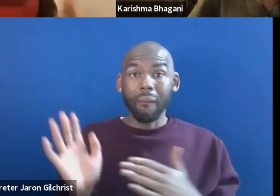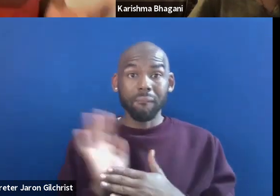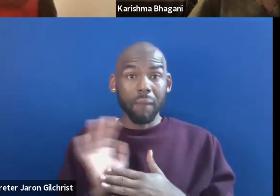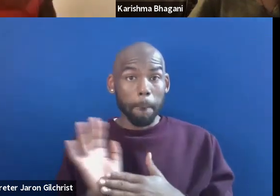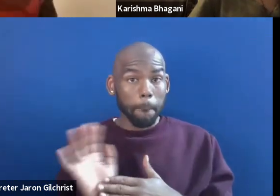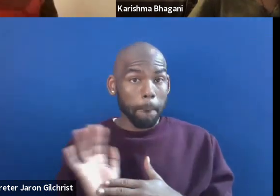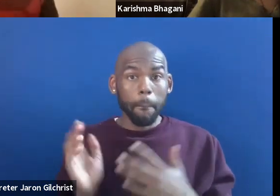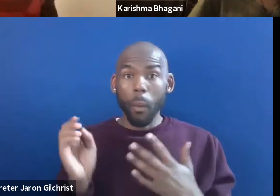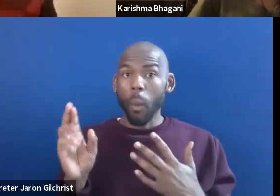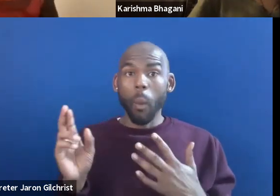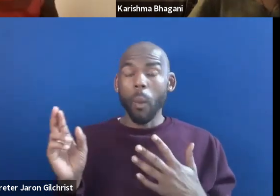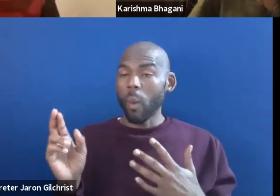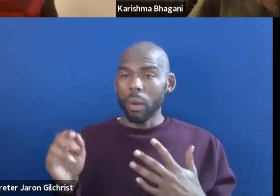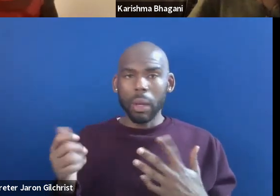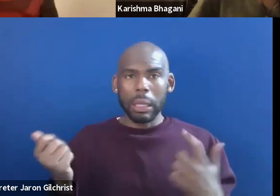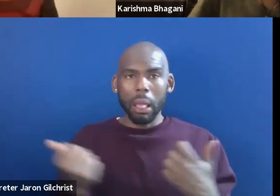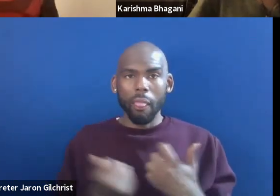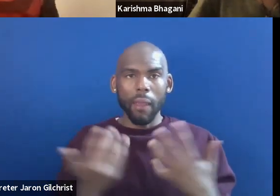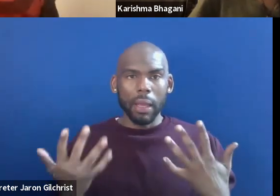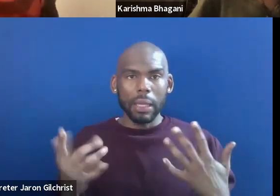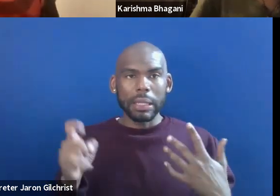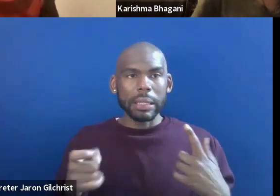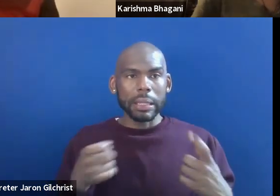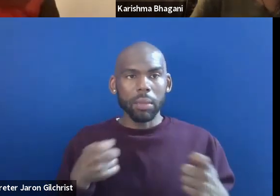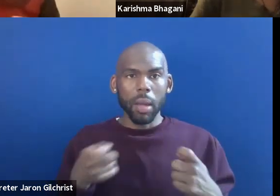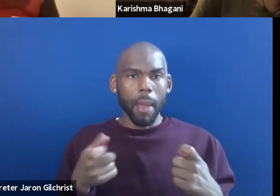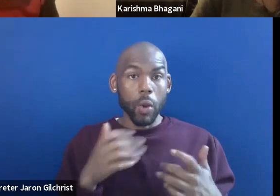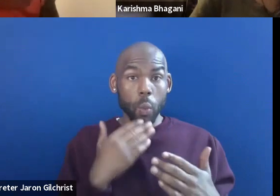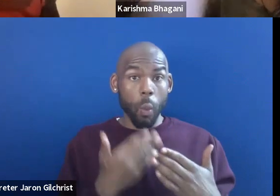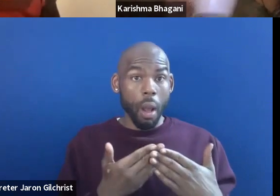everything needs to be managed well that's number one.